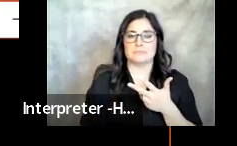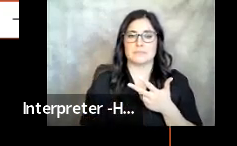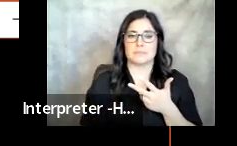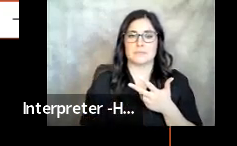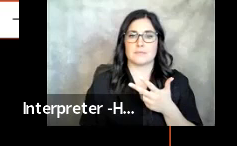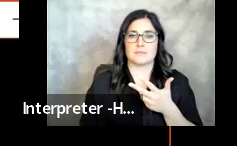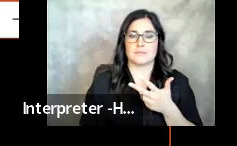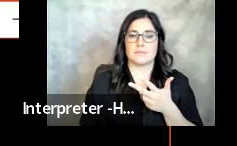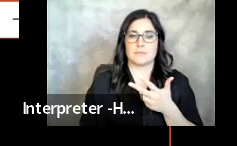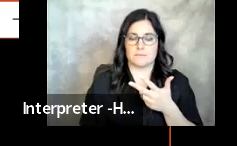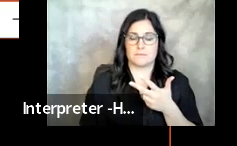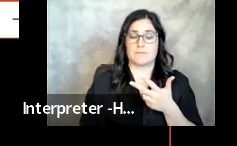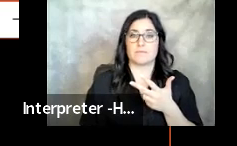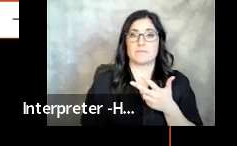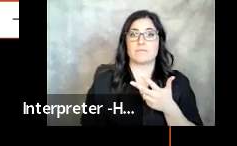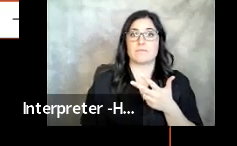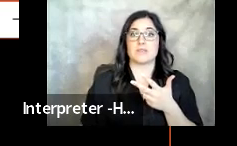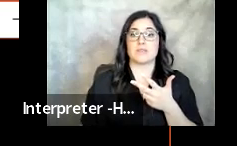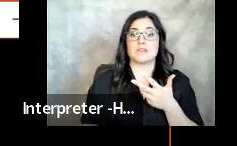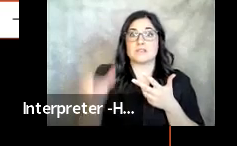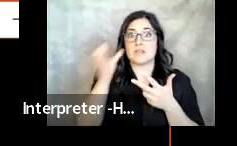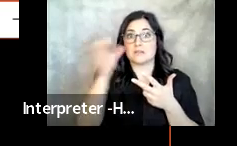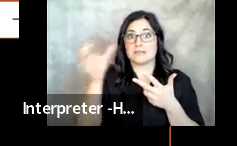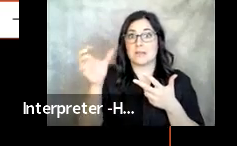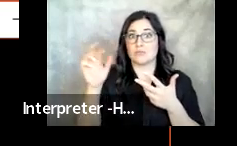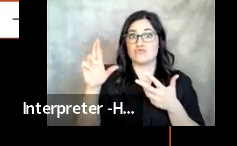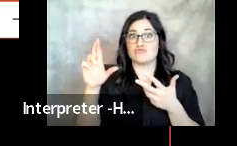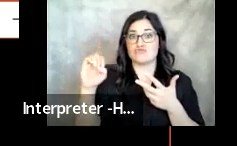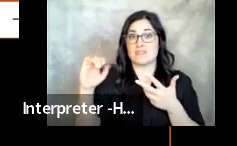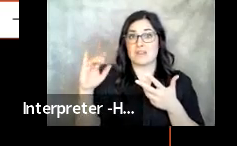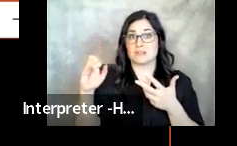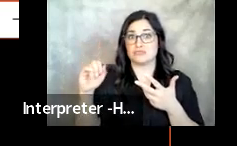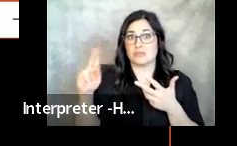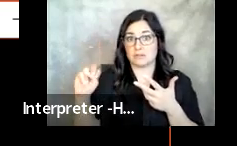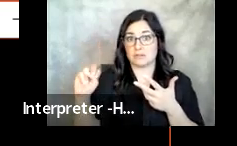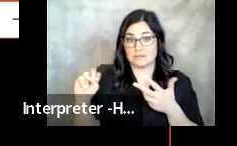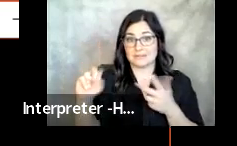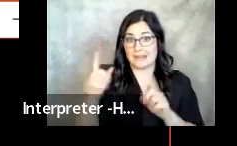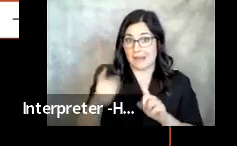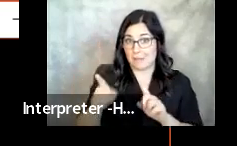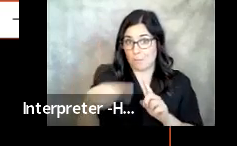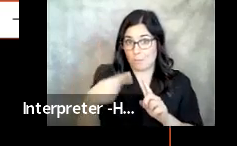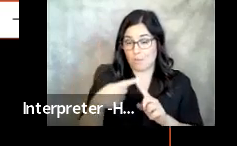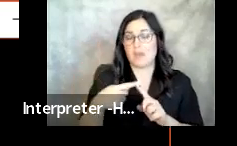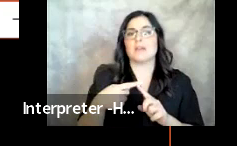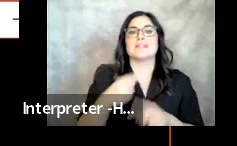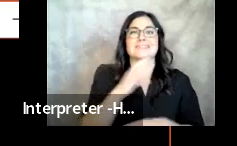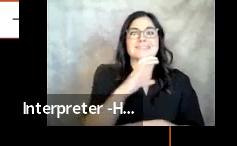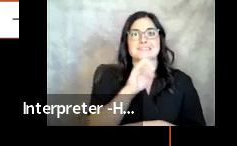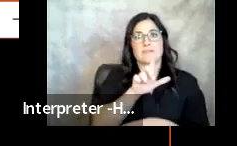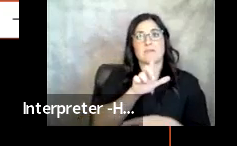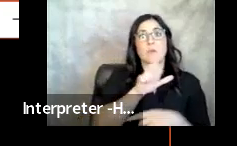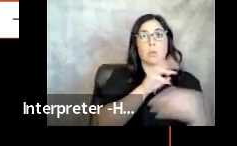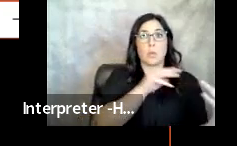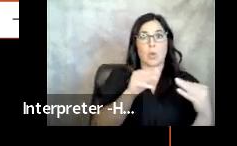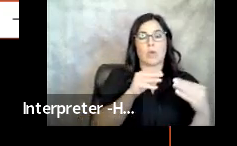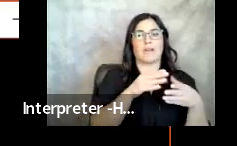So reconstruction was. This moment that happened right after the Civil War. Remember, the North.